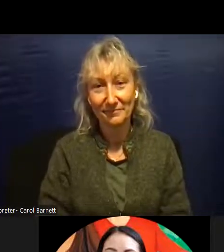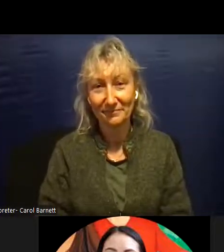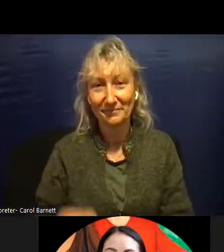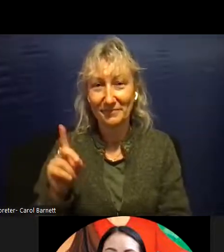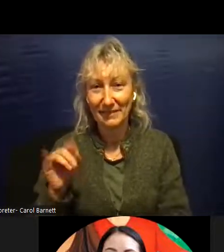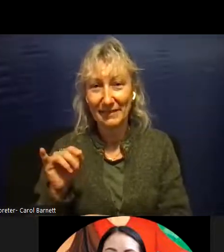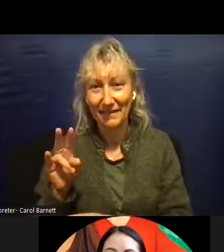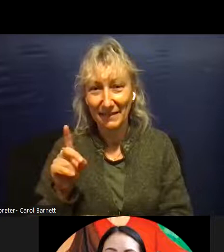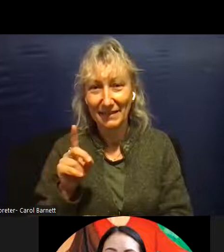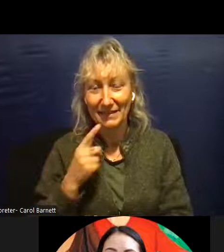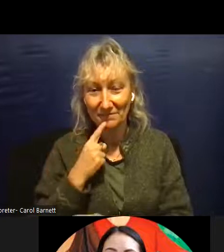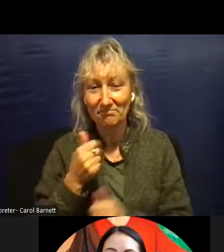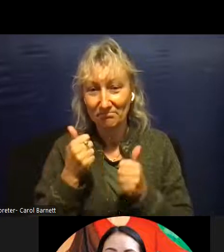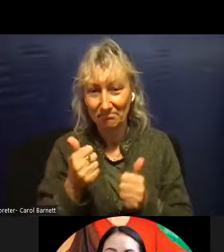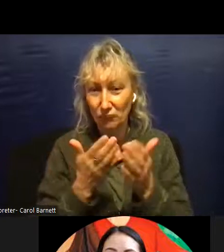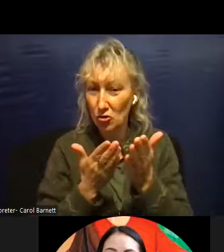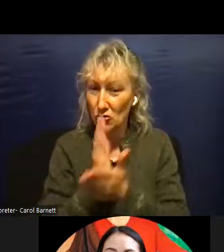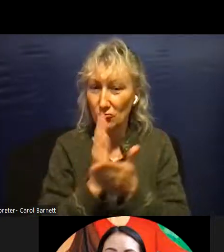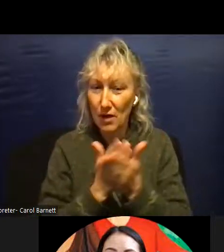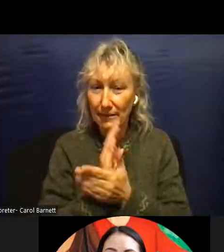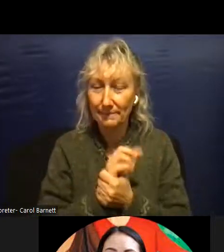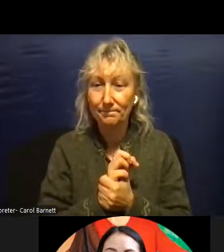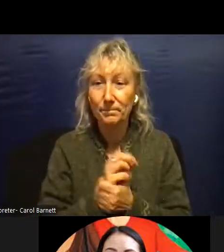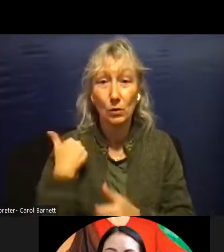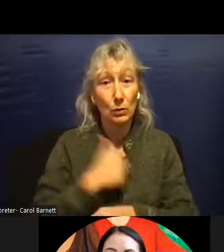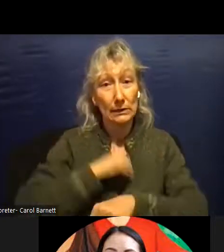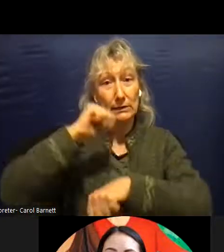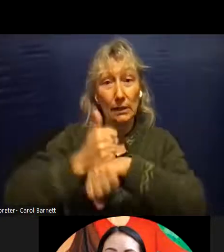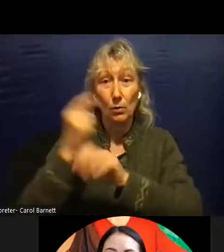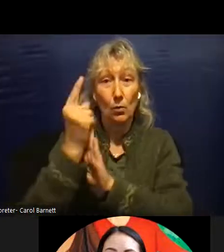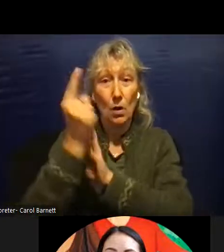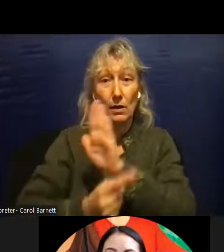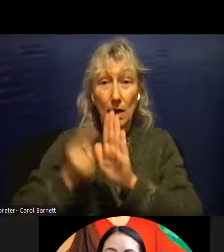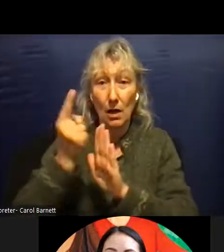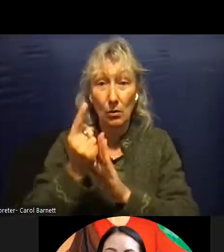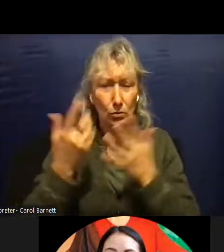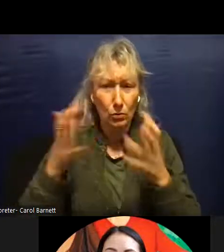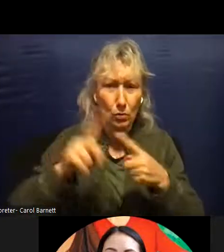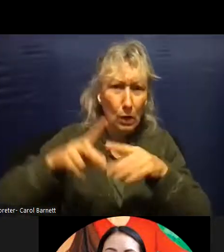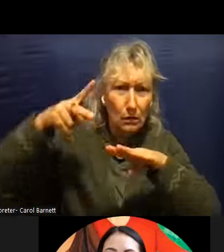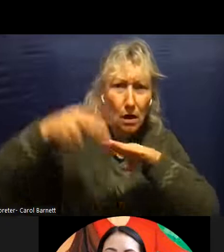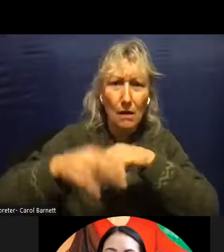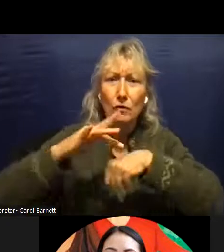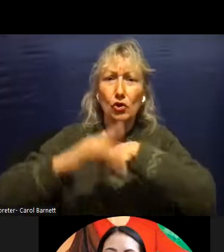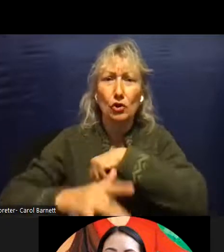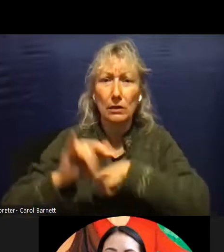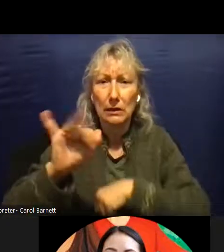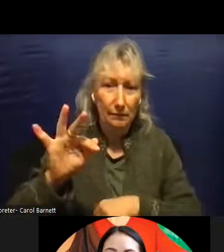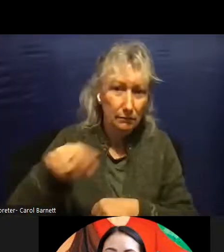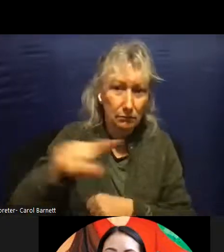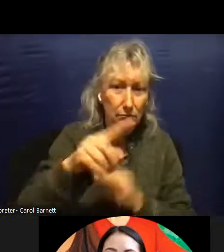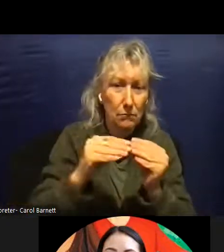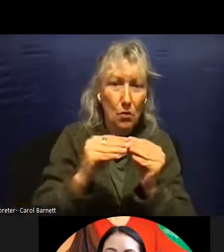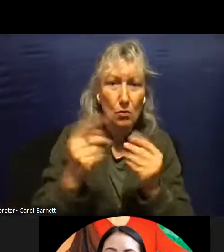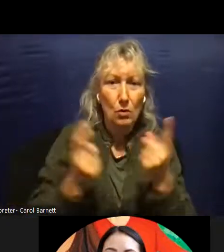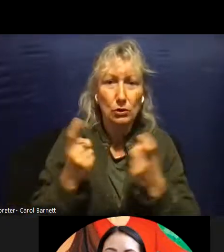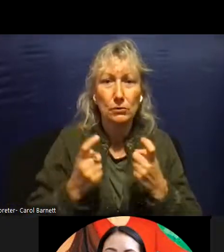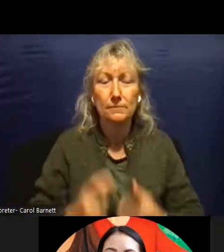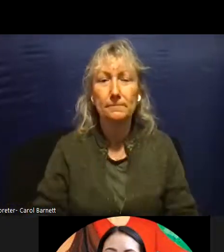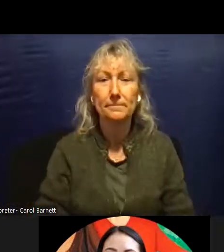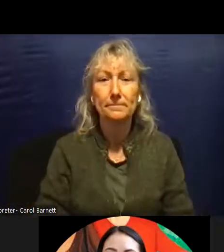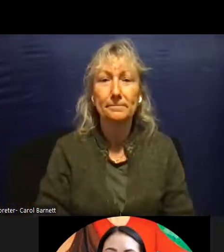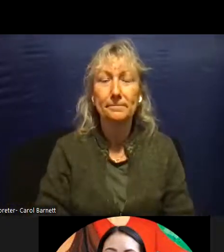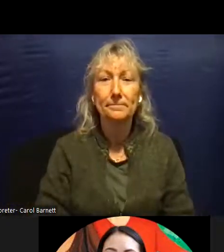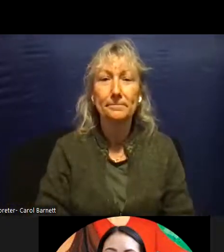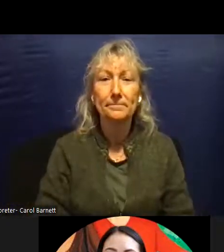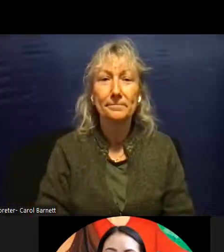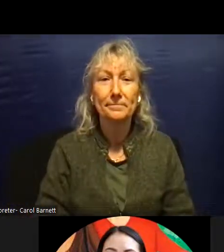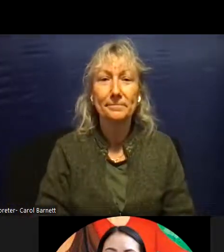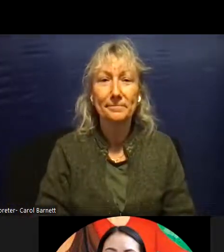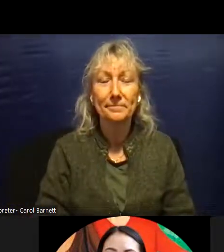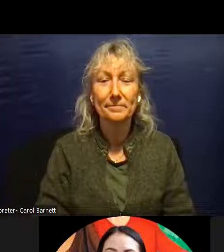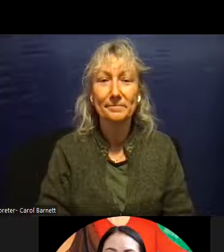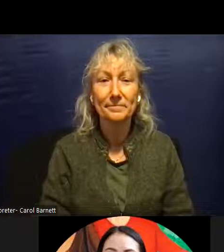Okay, and if you could go ahead and put your email address in the chat, too, i'll make sure you get a guide